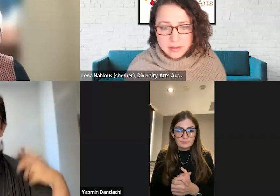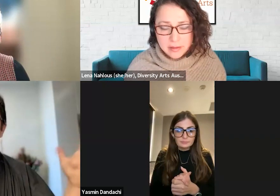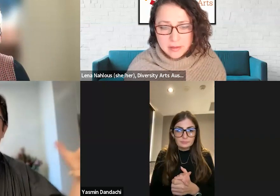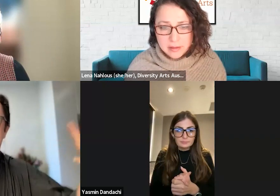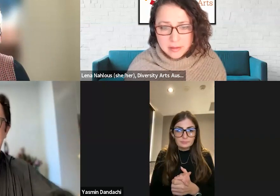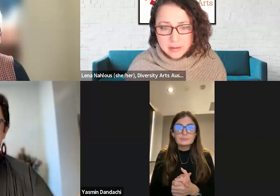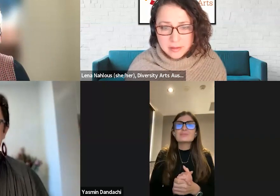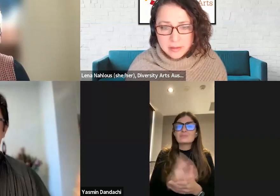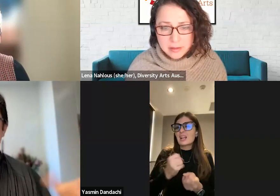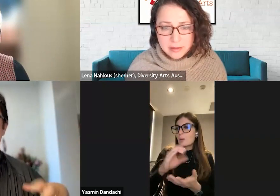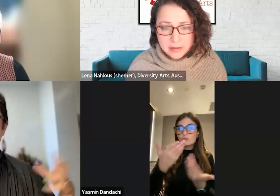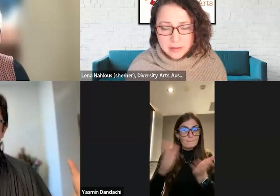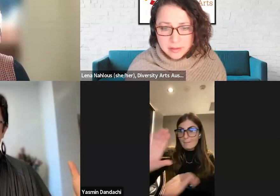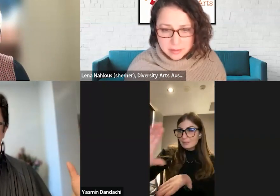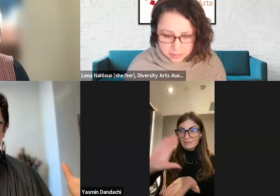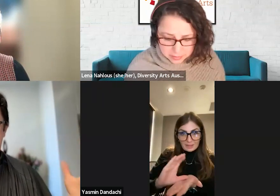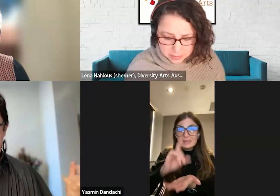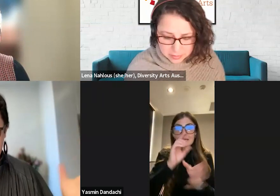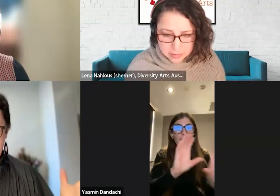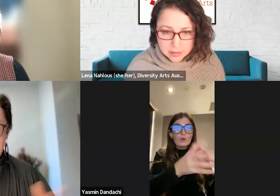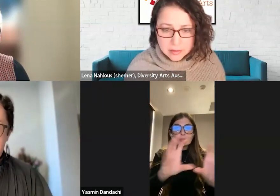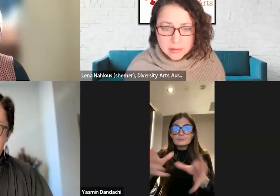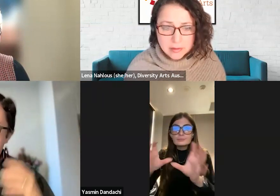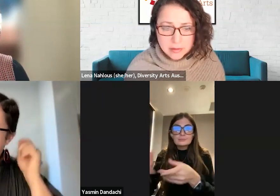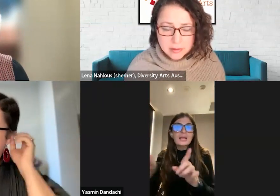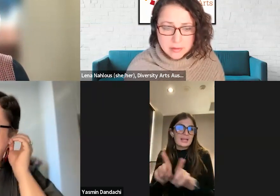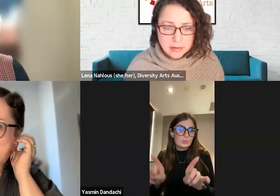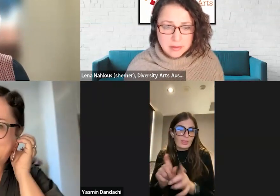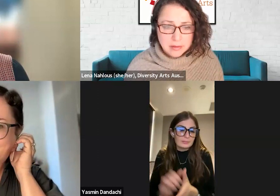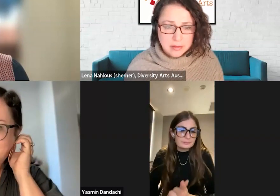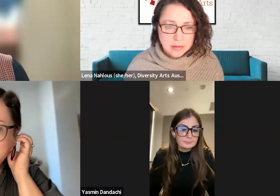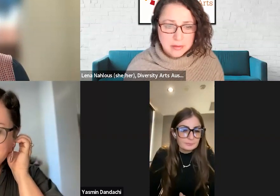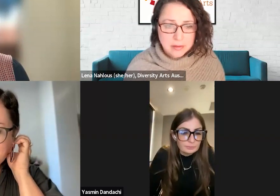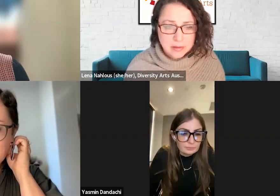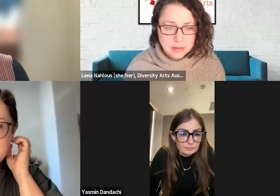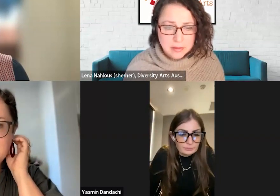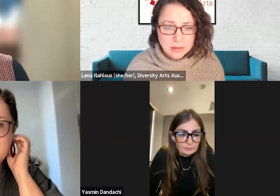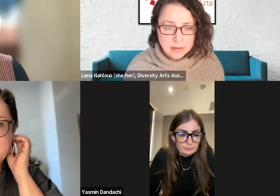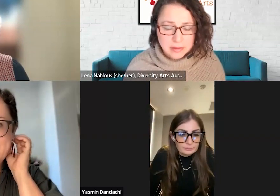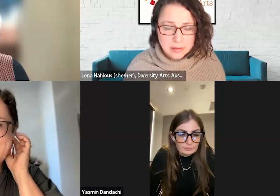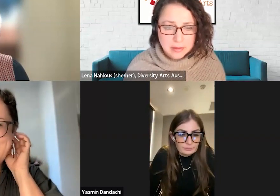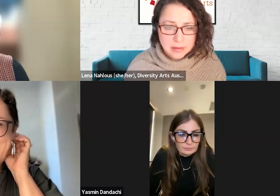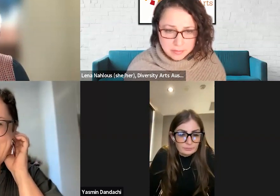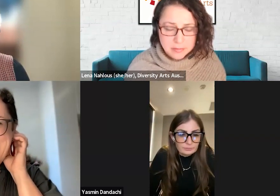so it can come from other areas of your income. The other thing which we'll talk more about in the second question